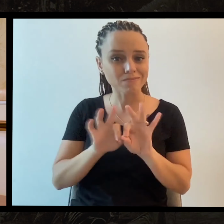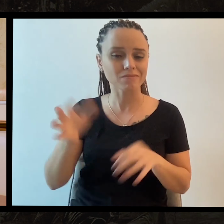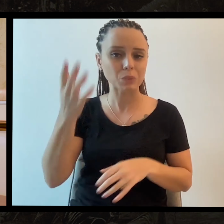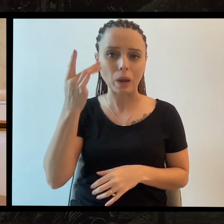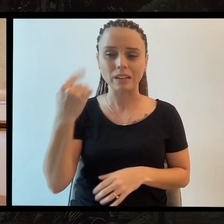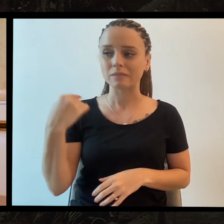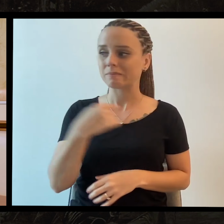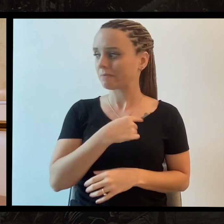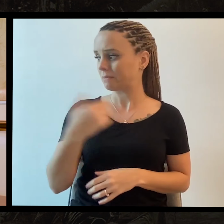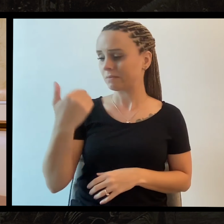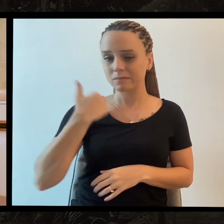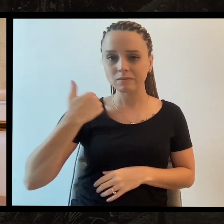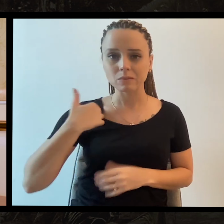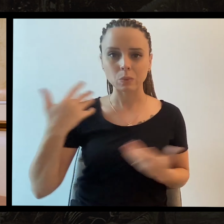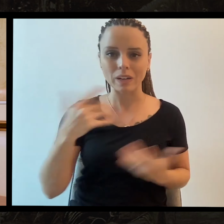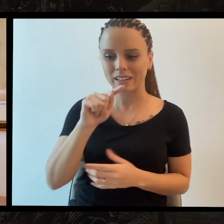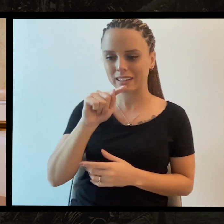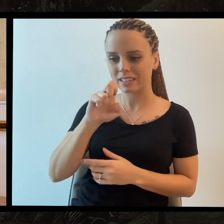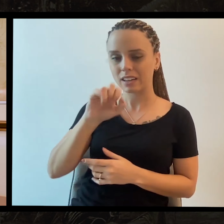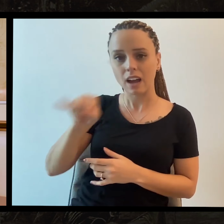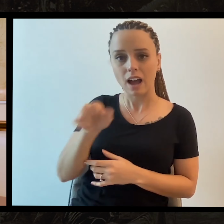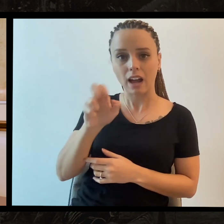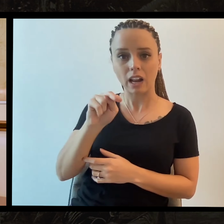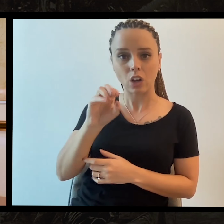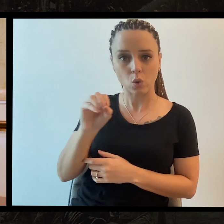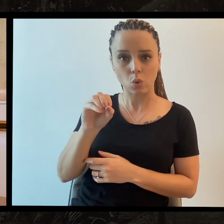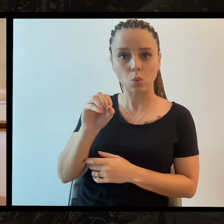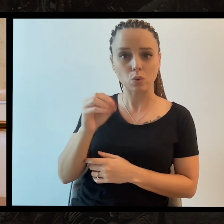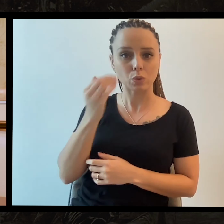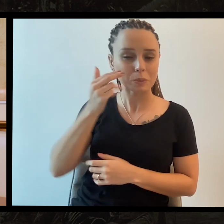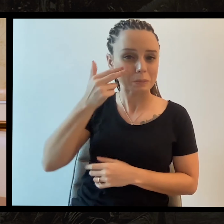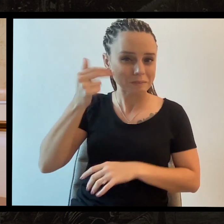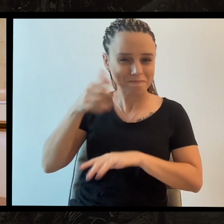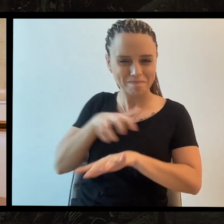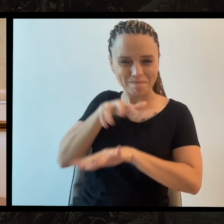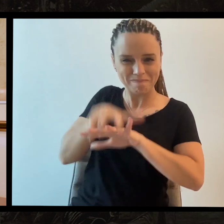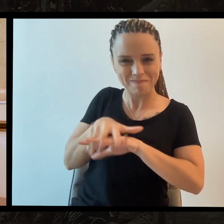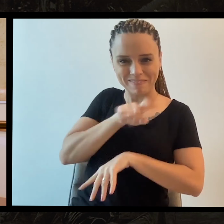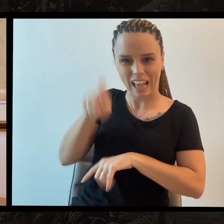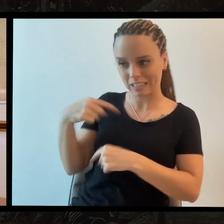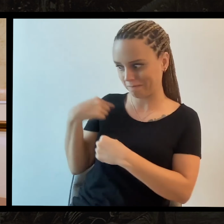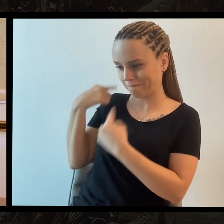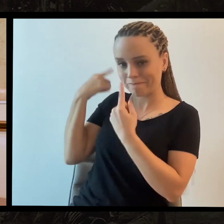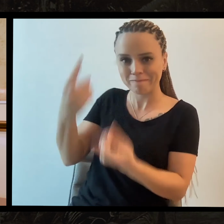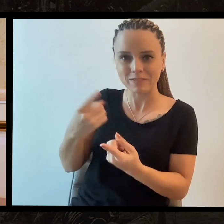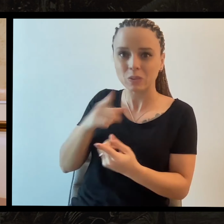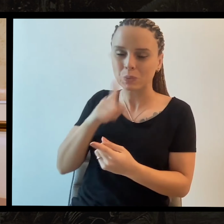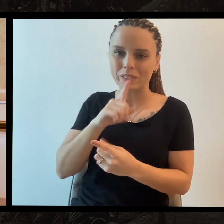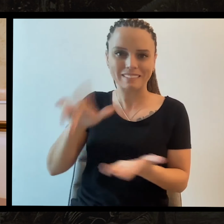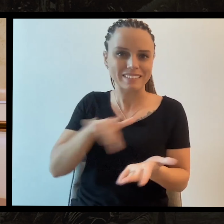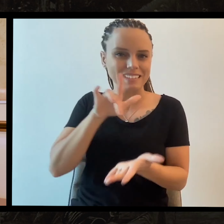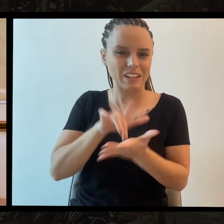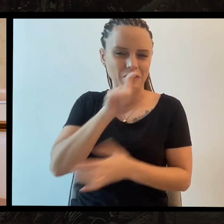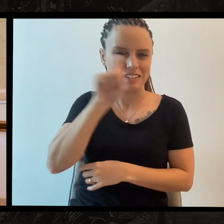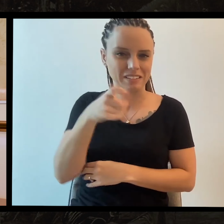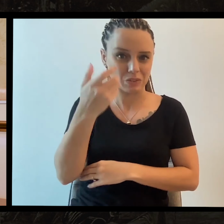because it reminds us that Tejanos, the Mexicans native to Texas, were really at the center of the Texas Revolution's story,